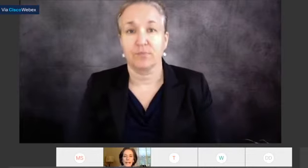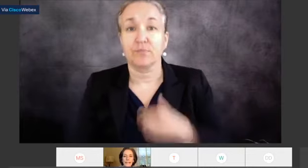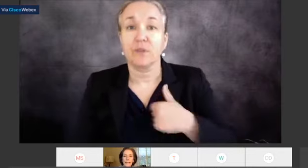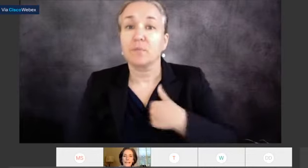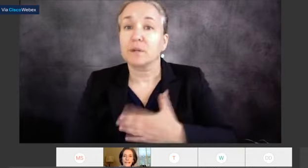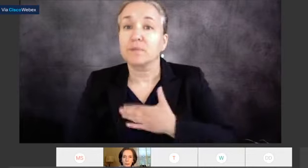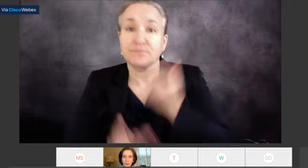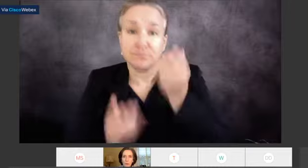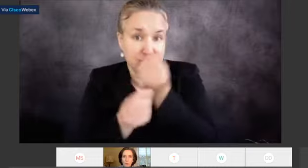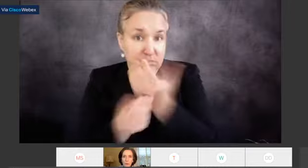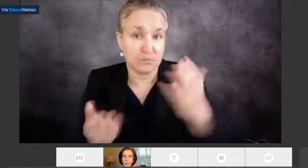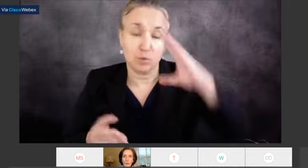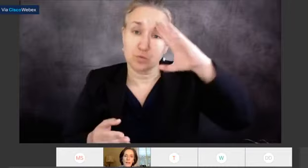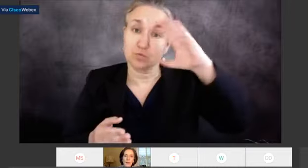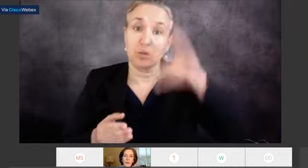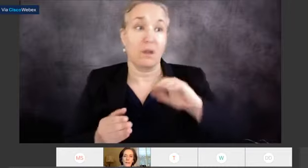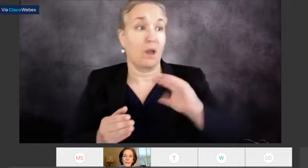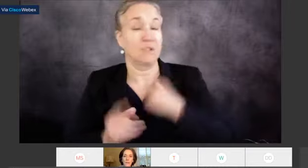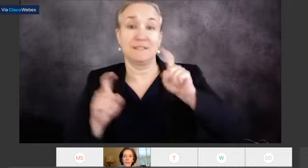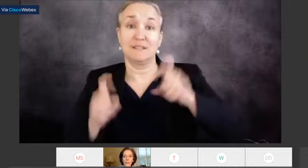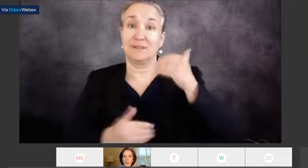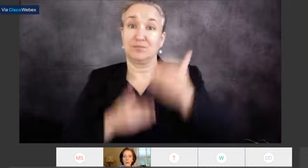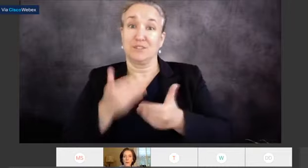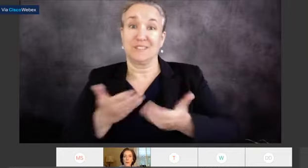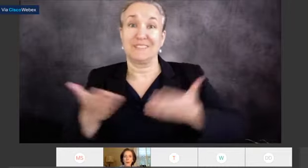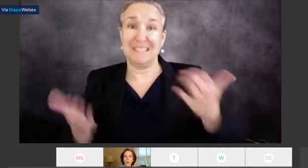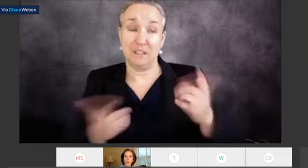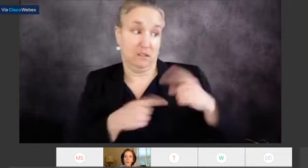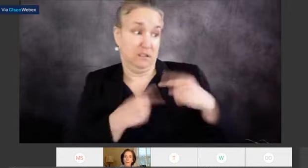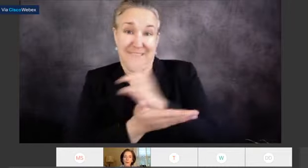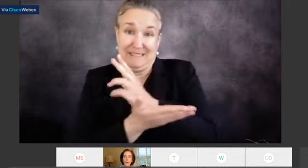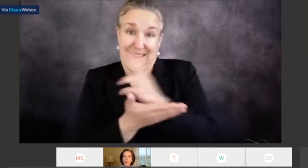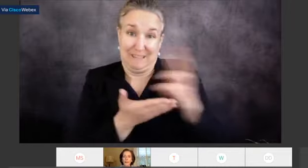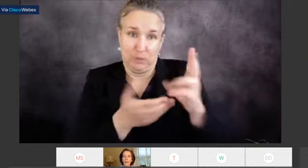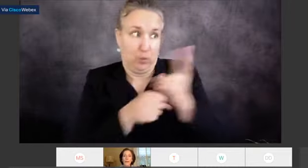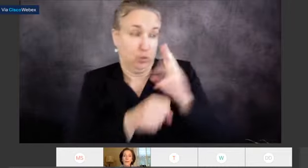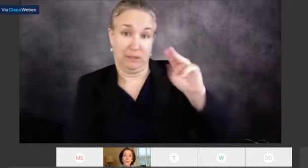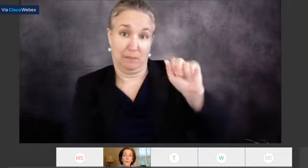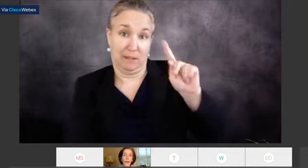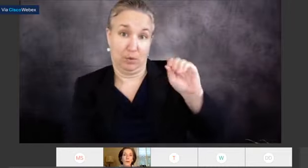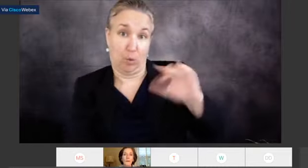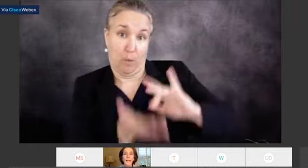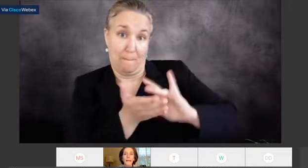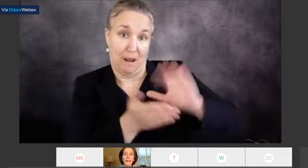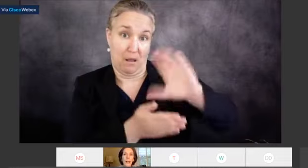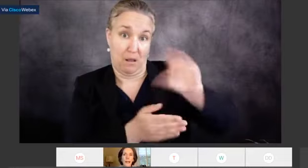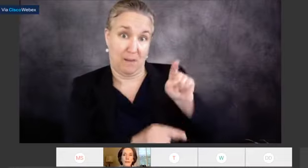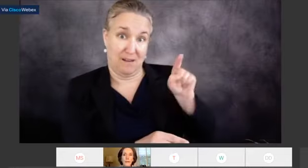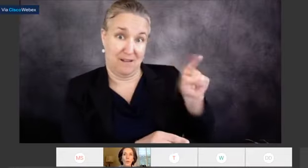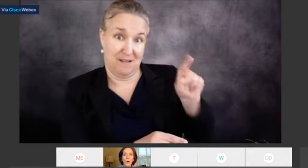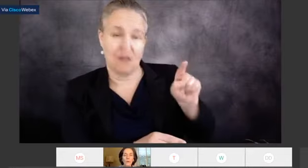testing continues to go smoothly in our sixth week with mako medical and none of those outstanding tests were